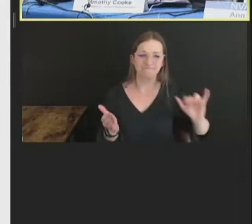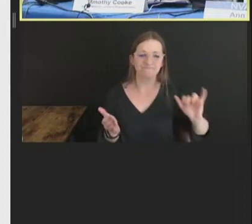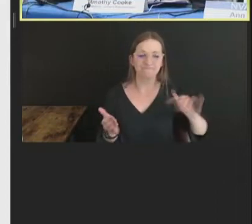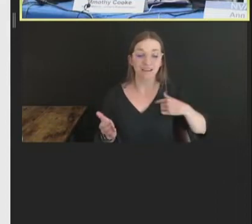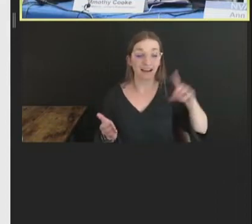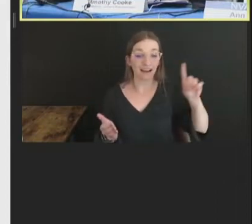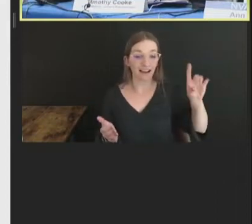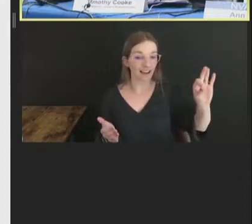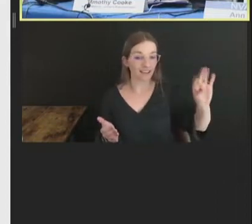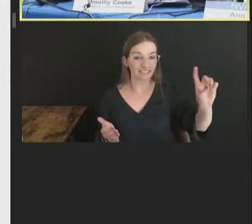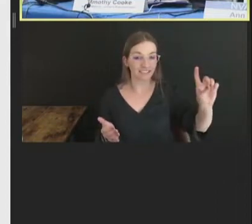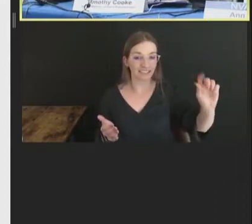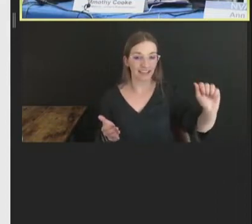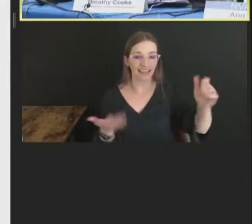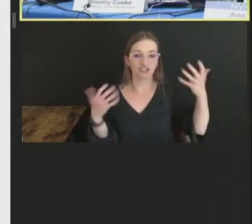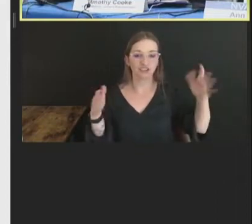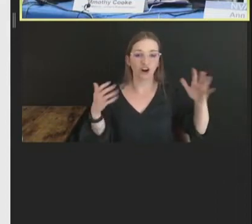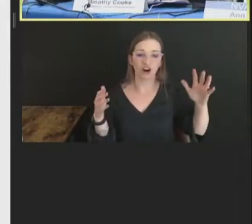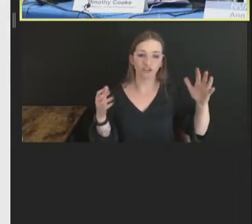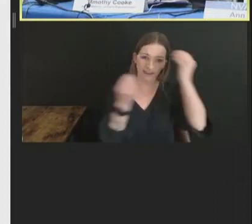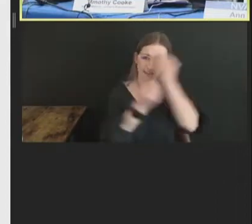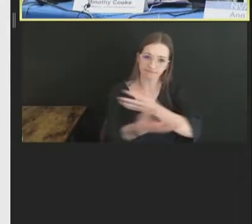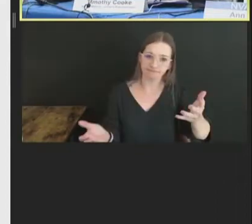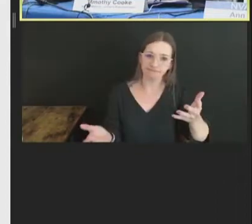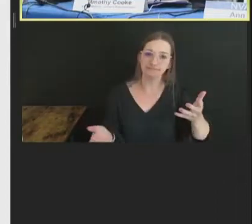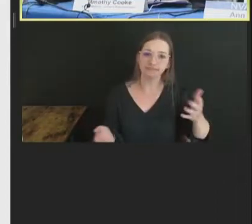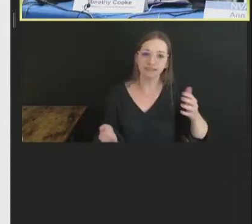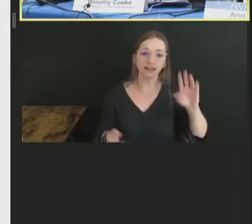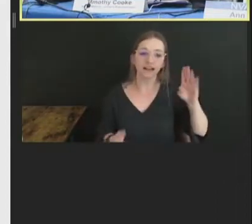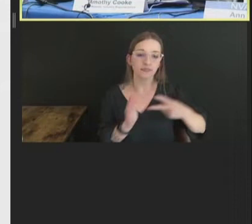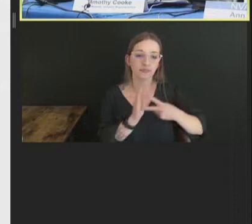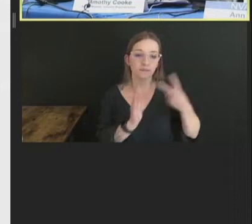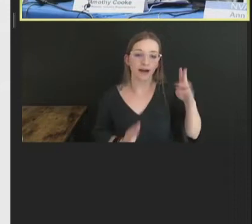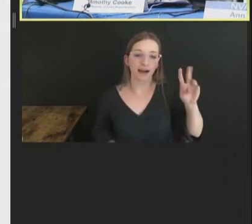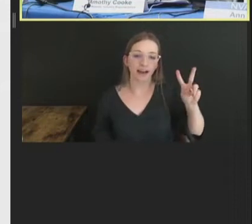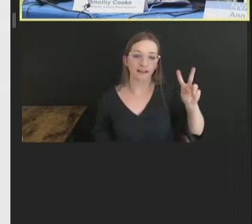come out and said the new vaccines need to -- the bi-variance, have to have the BA.4/5.